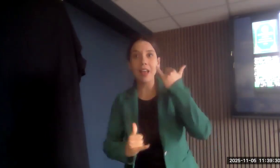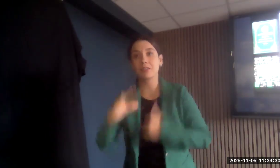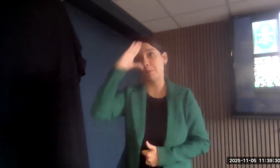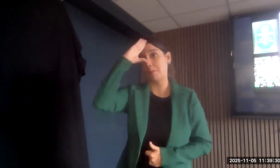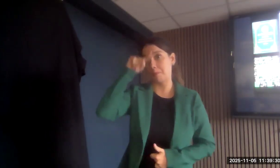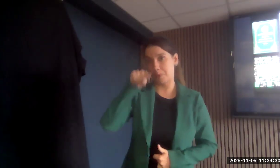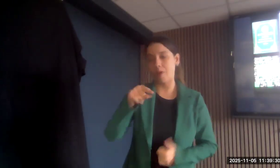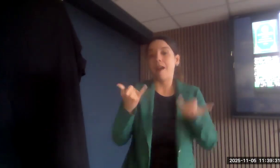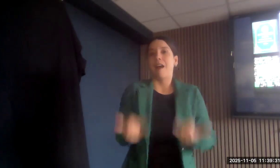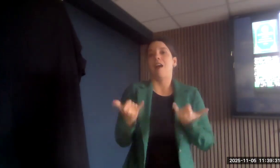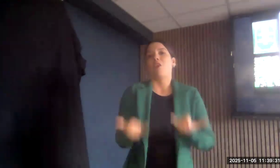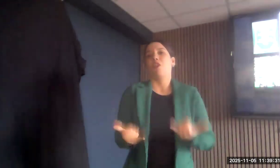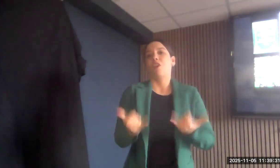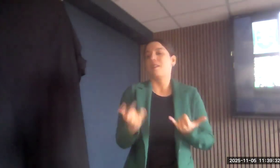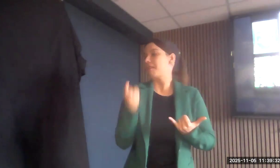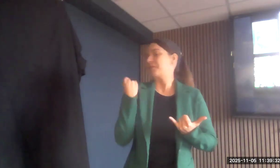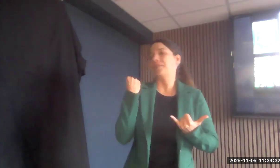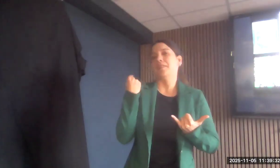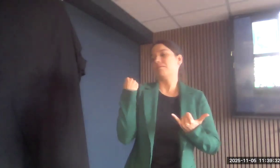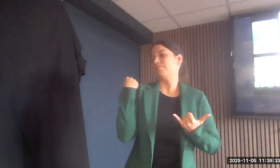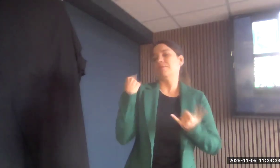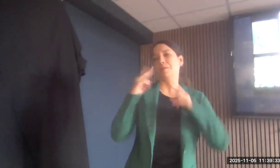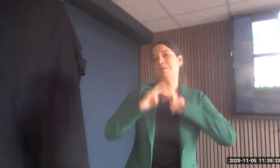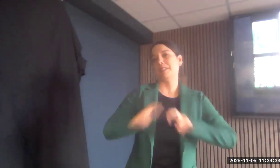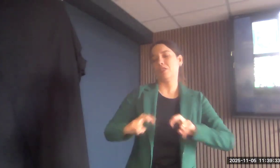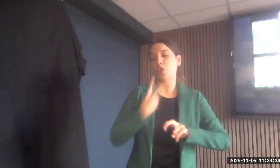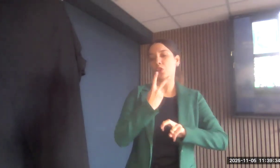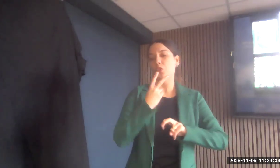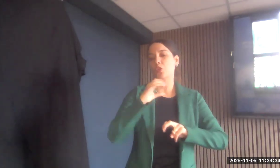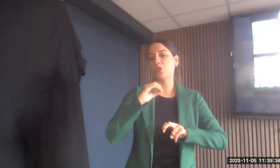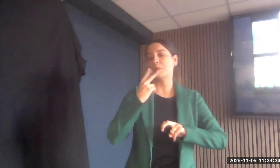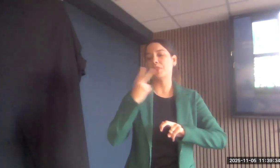And this is very interesting. And then the last individual here, so south of Rio, where this research happened.